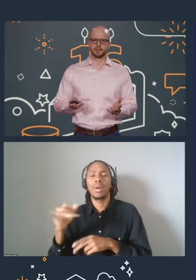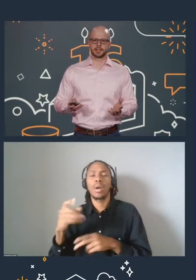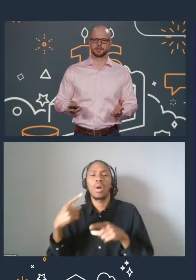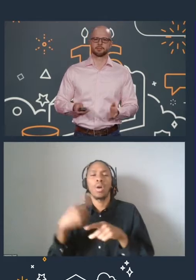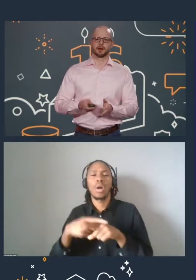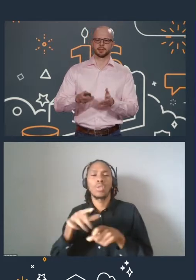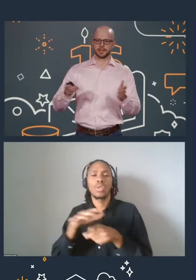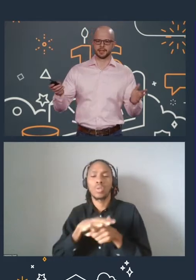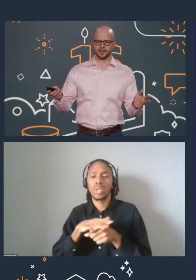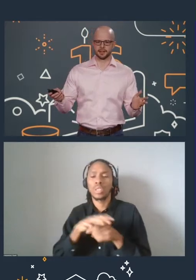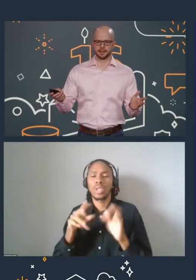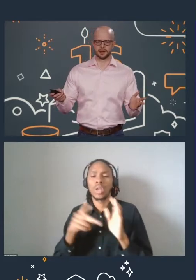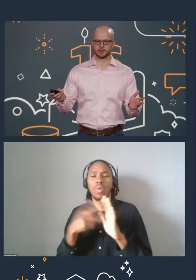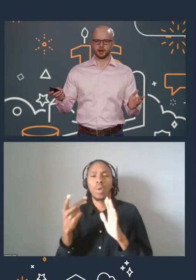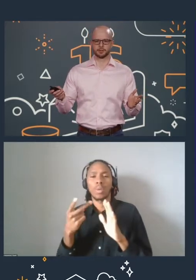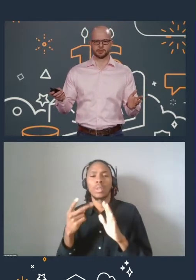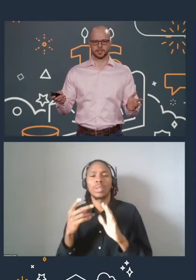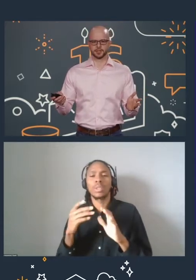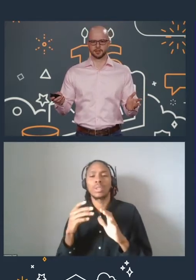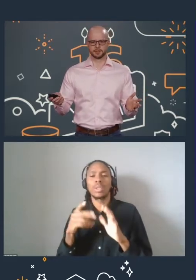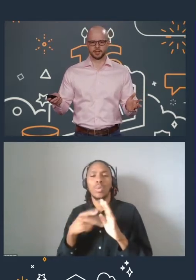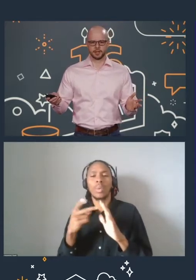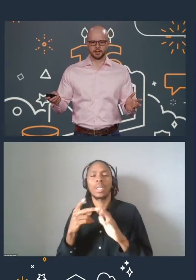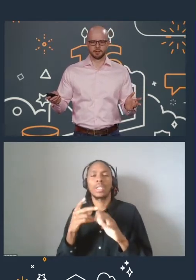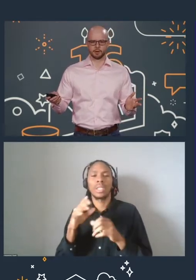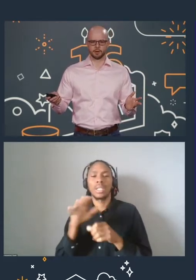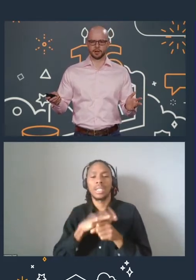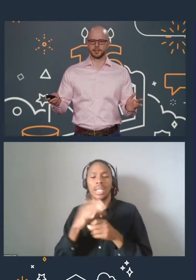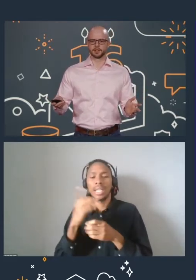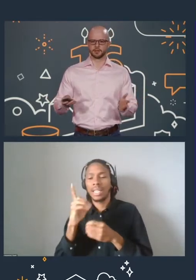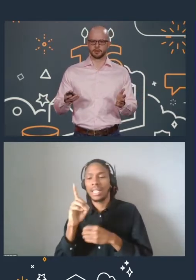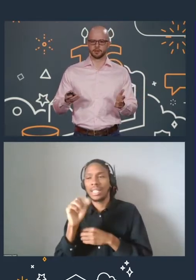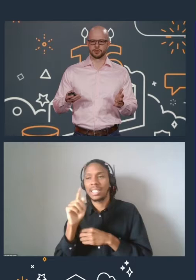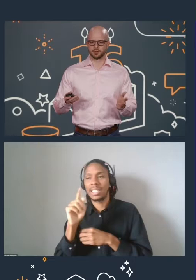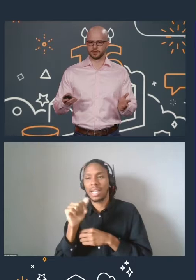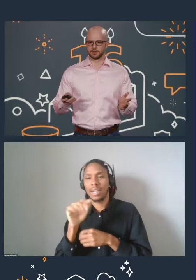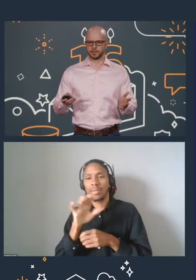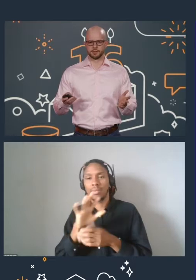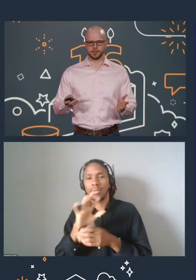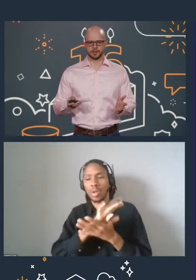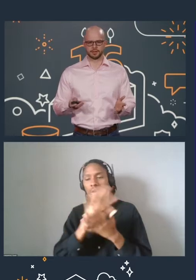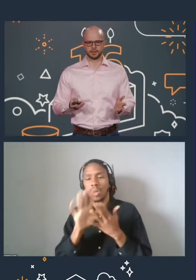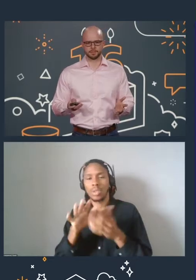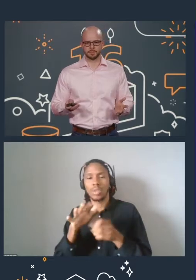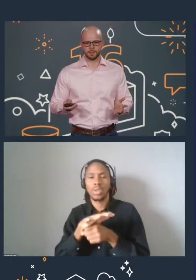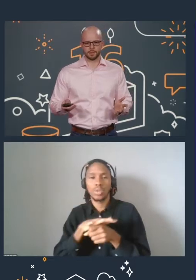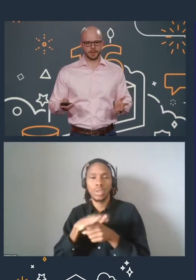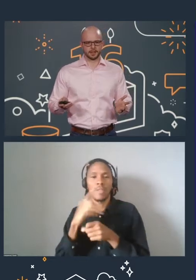to actually replicate data across regions for additional resiliency and redundancy.